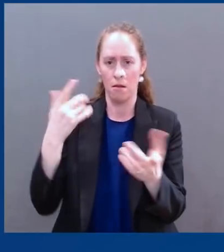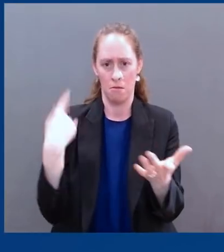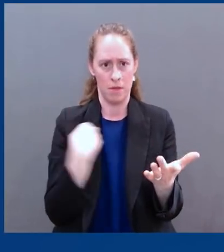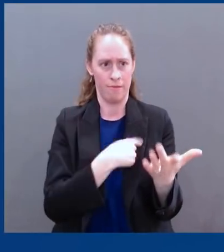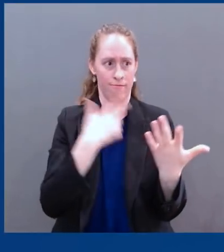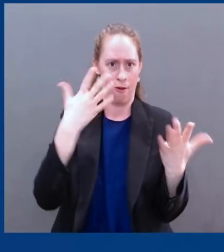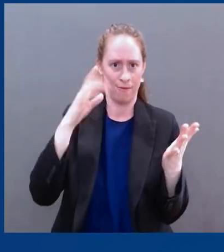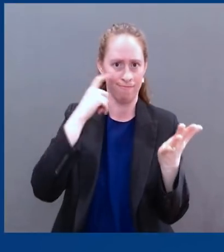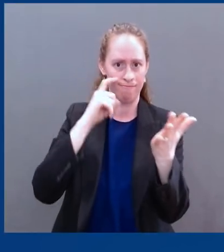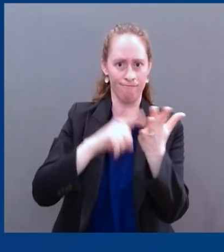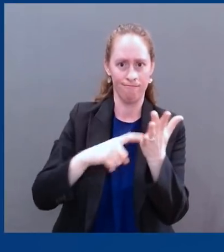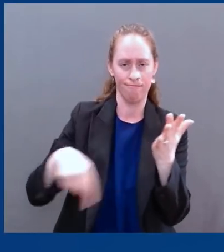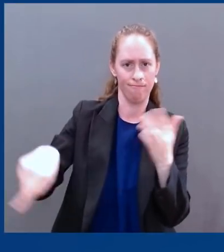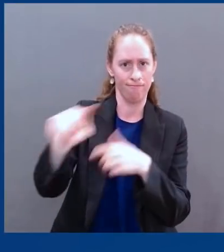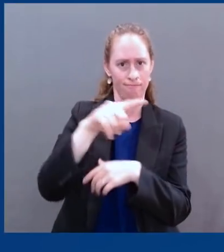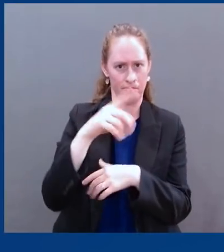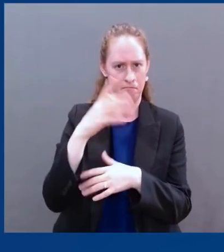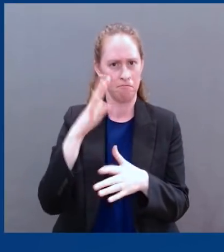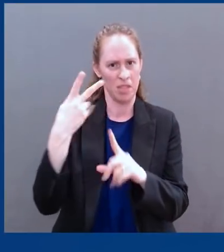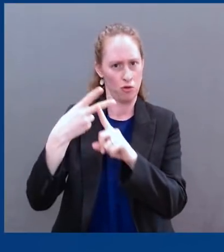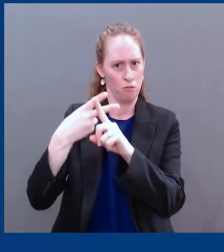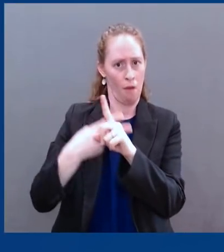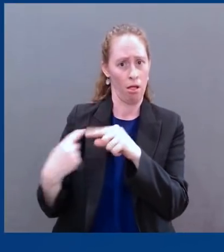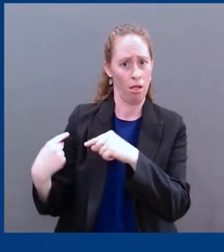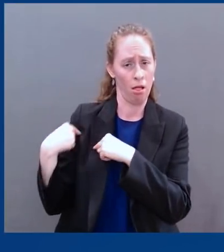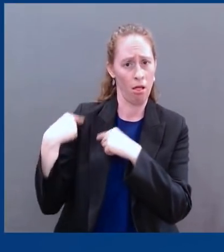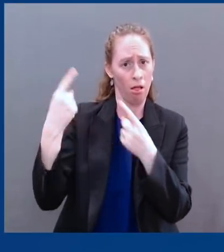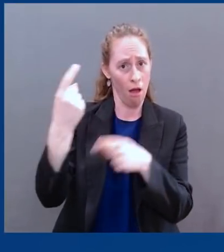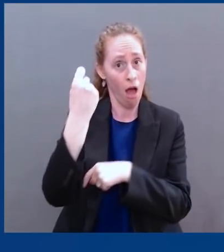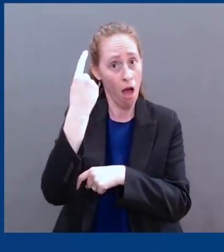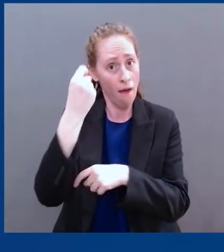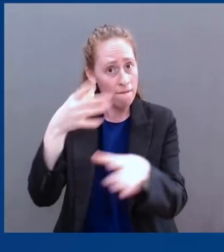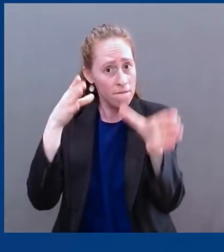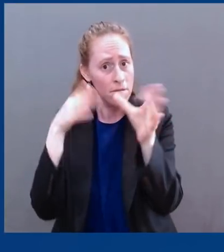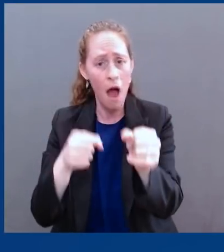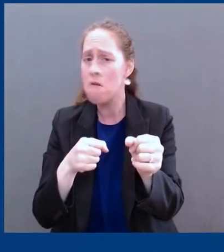compared to BA.1. This week, we estimate that BA.2 represents